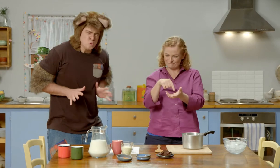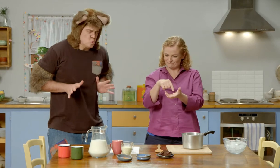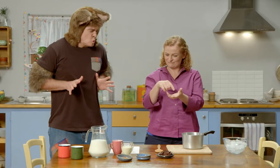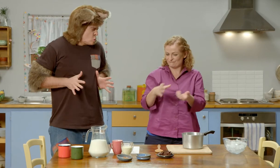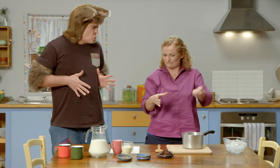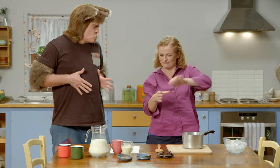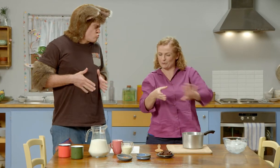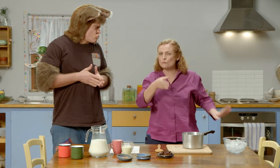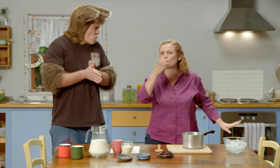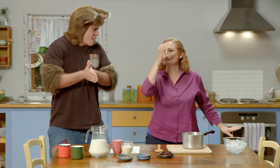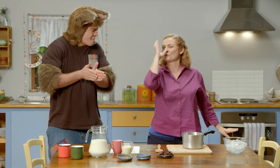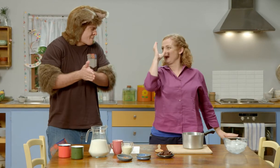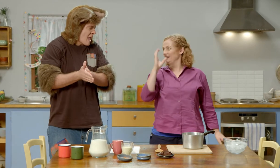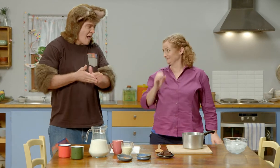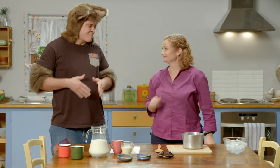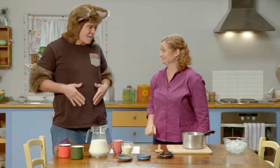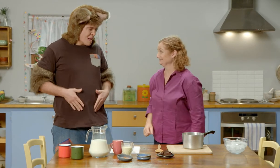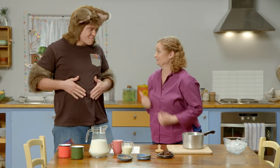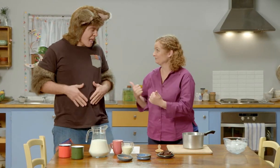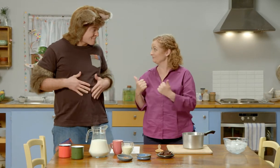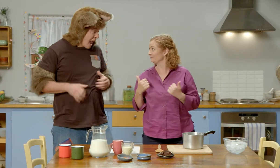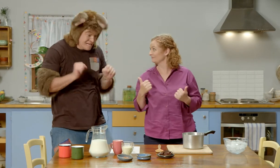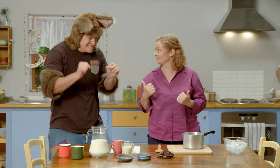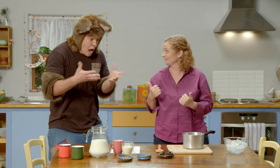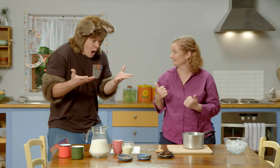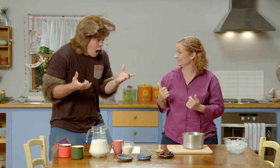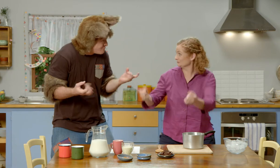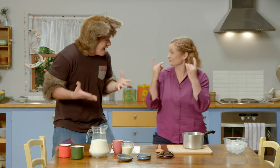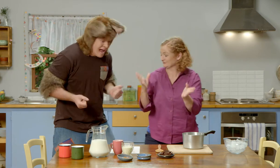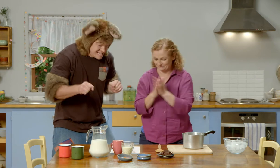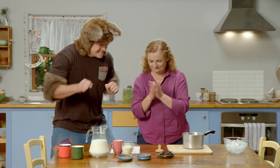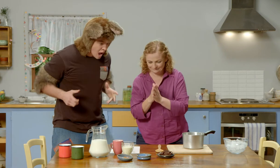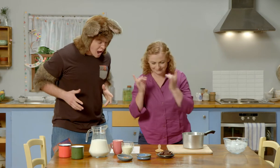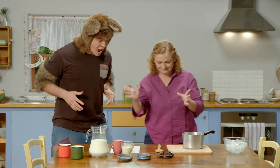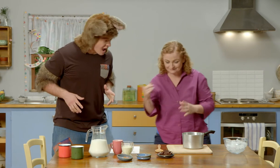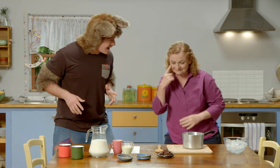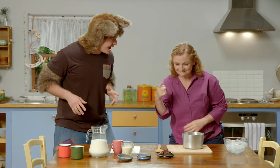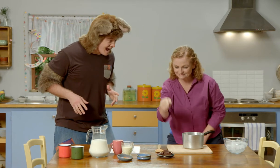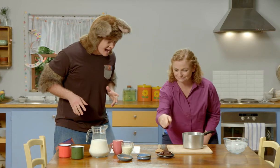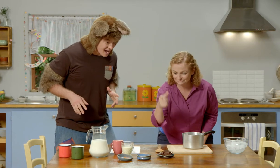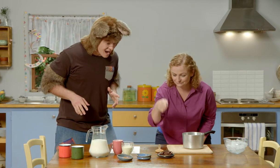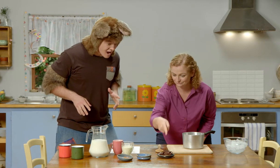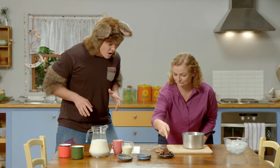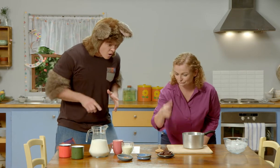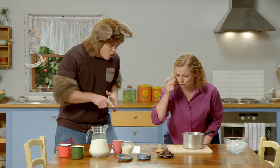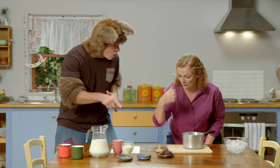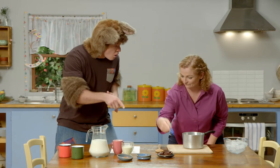and make a delicious hot chocolate. Are you ready? Mmm, mm, Yes I'm ready! and make a delicious hot chocolate. Are you ready? Mmm, mm, Yes I'm ready! See our chocolate?